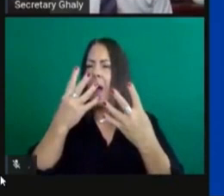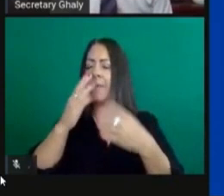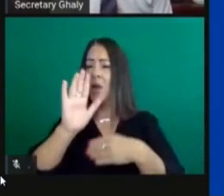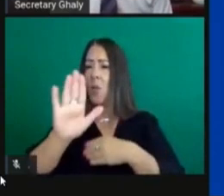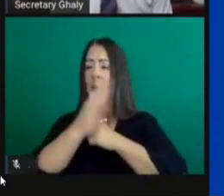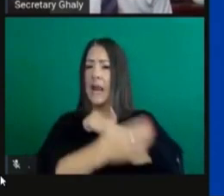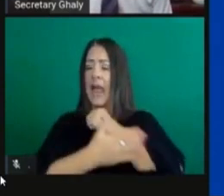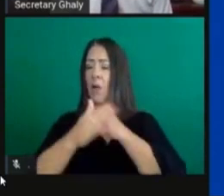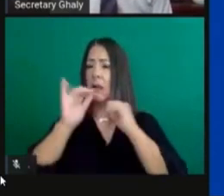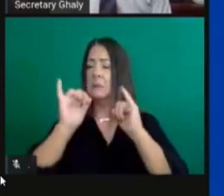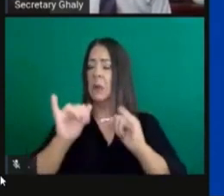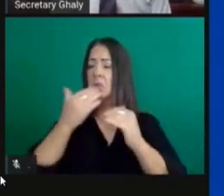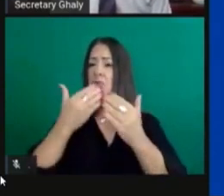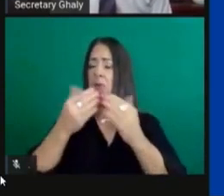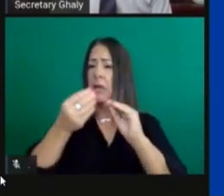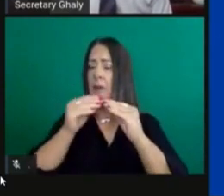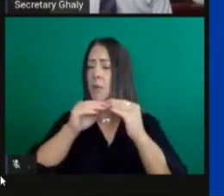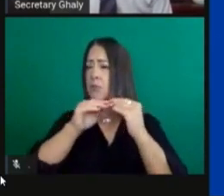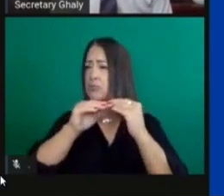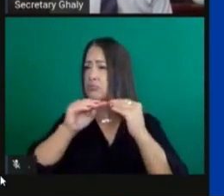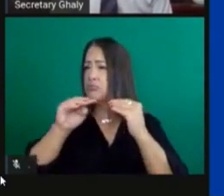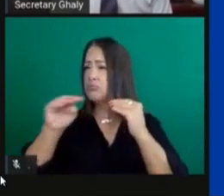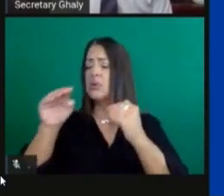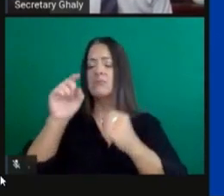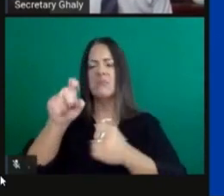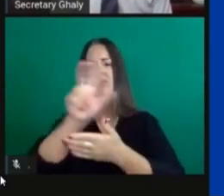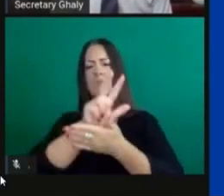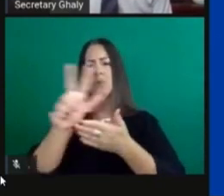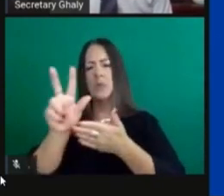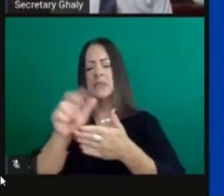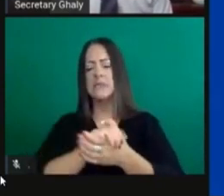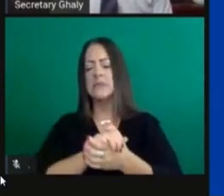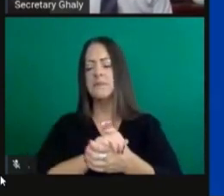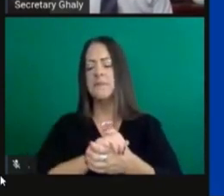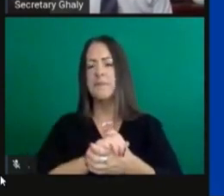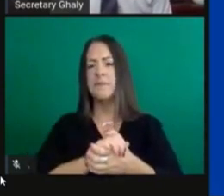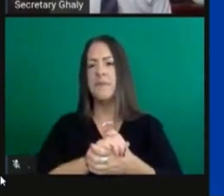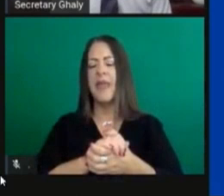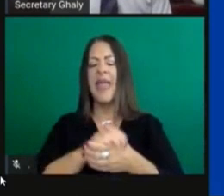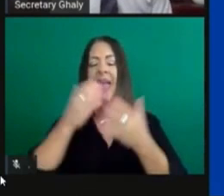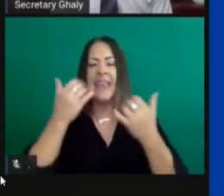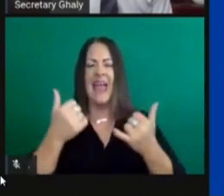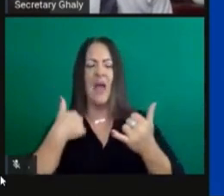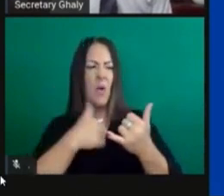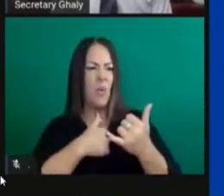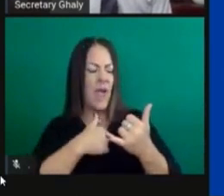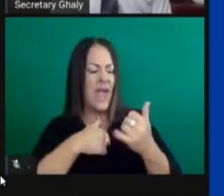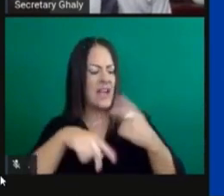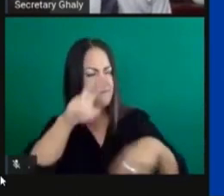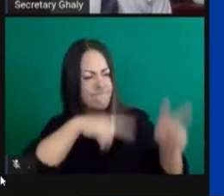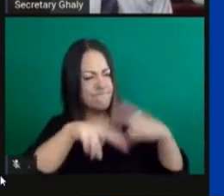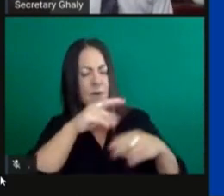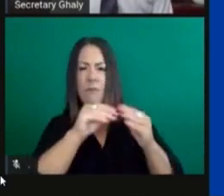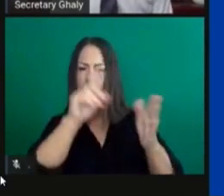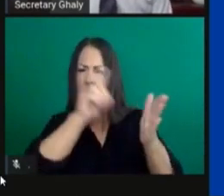AS WE SAID IN THE BEGINNING, WE REALLY WANTED TO STICK TO OUR FRAMEWORK FOR A MINIMUMNUMBER OF WEEKS.